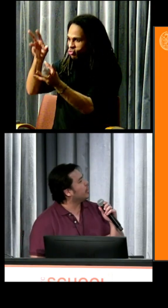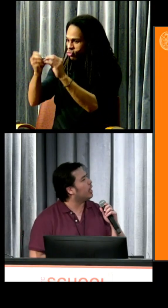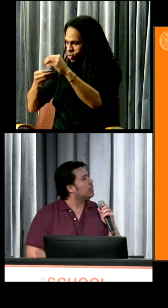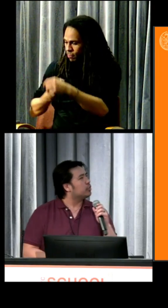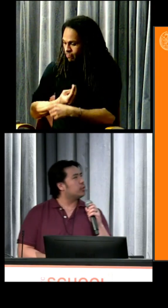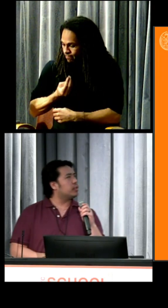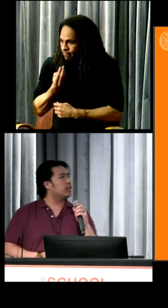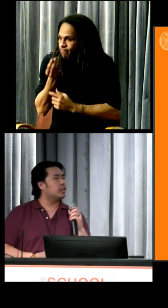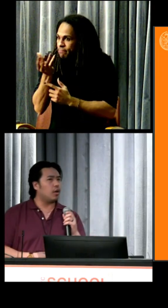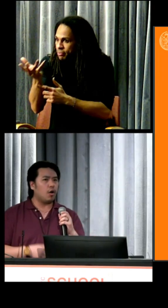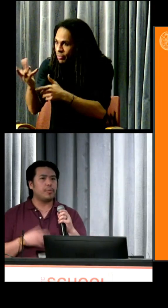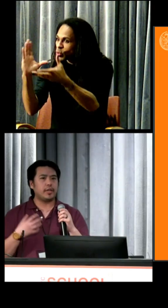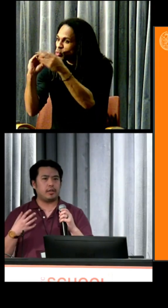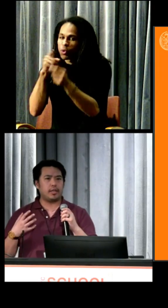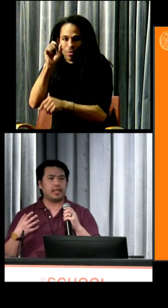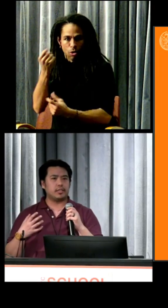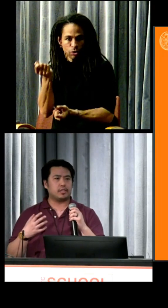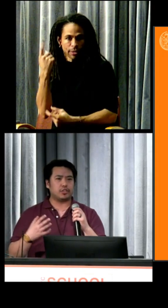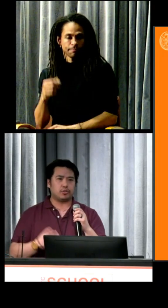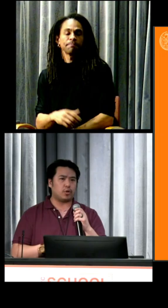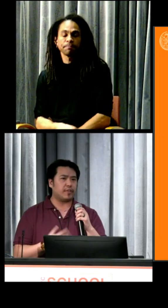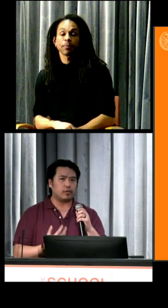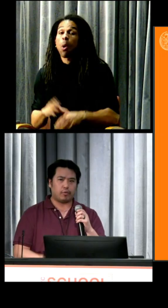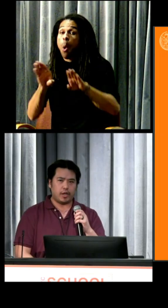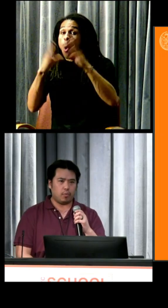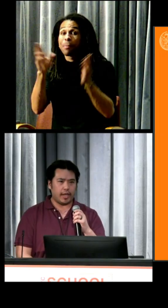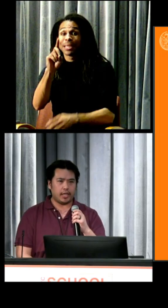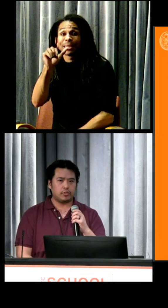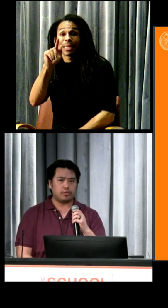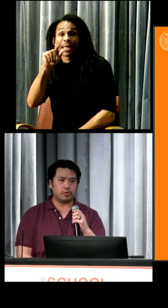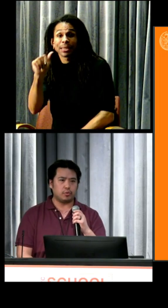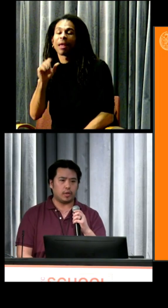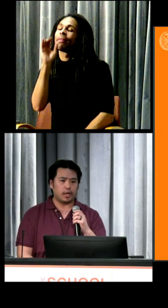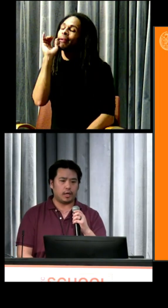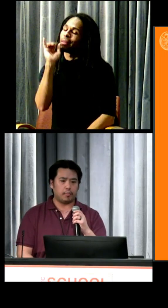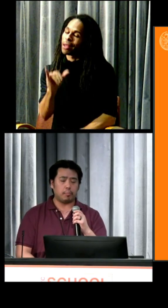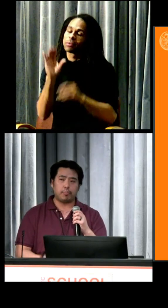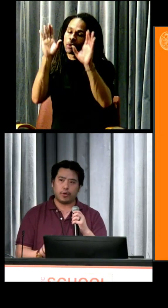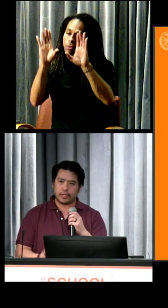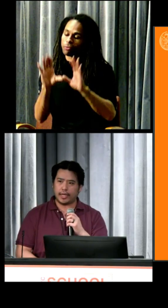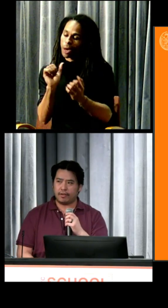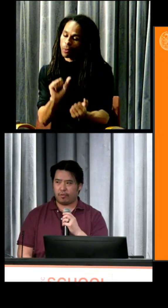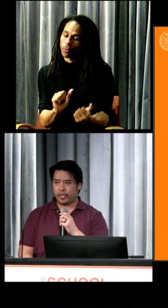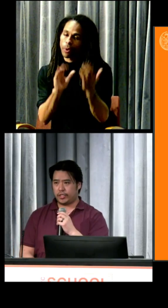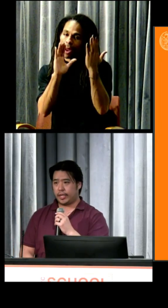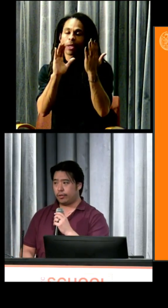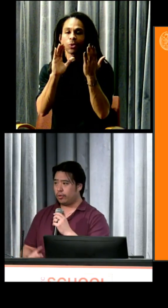So we varied the amount of graphic little, like, emojis that appear when you put buildings down so